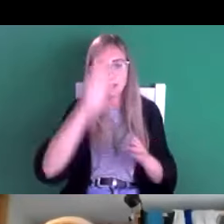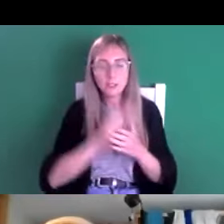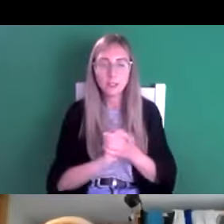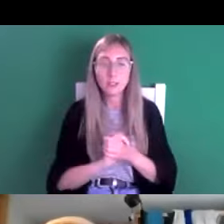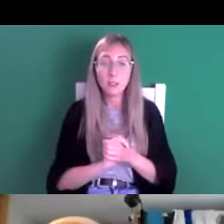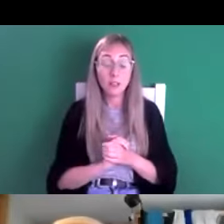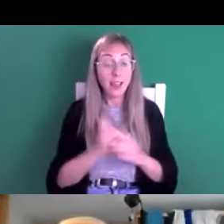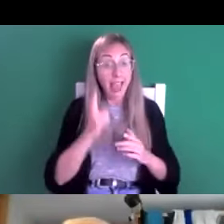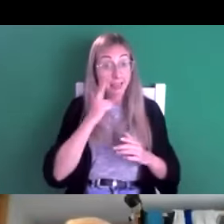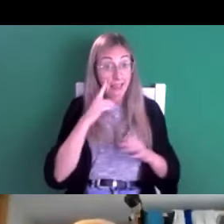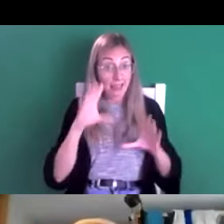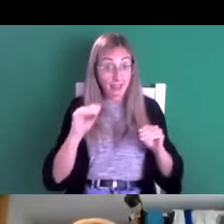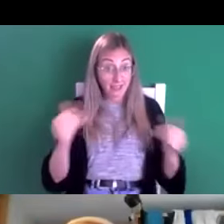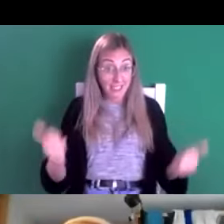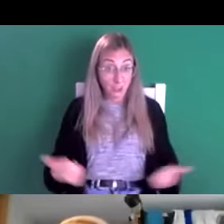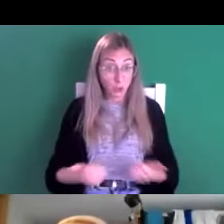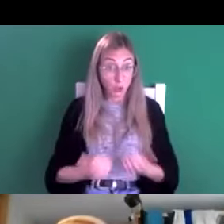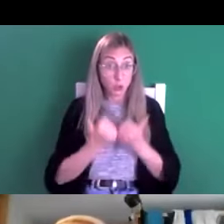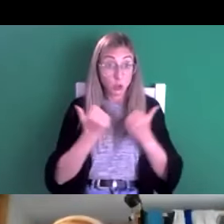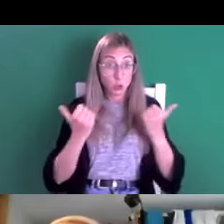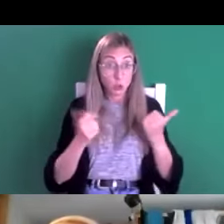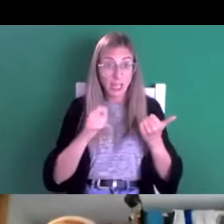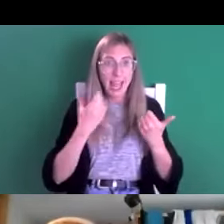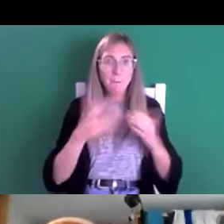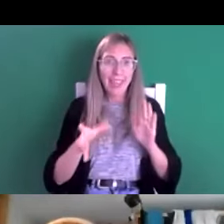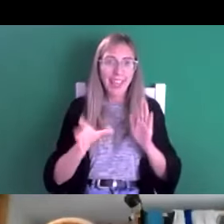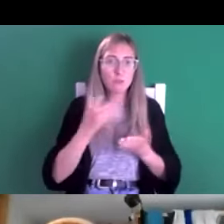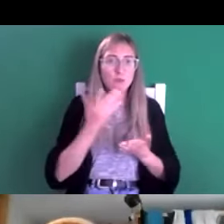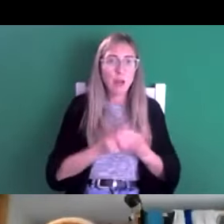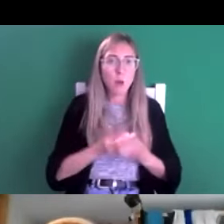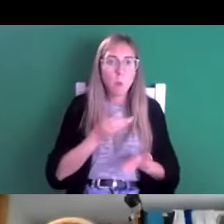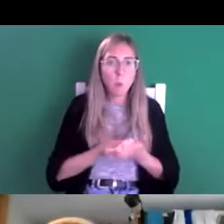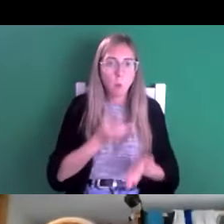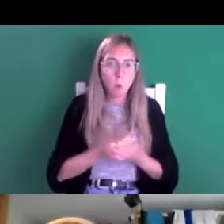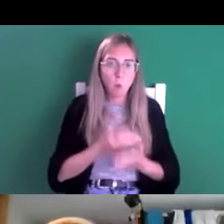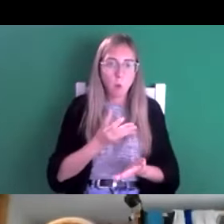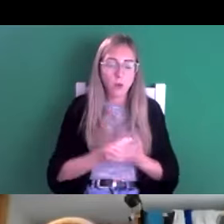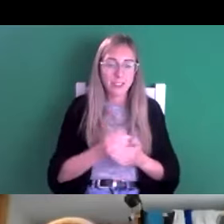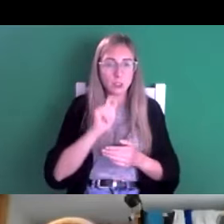and this will be it's been recorded so it will come out as a film in the next bit of time carrie